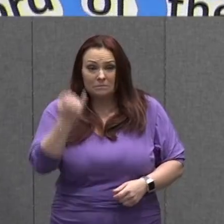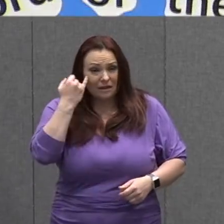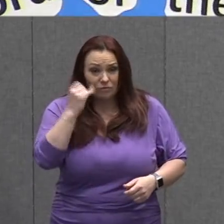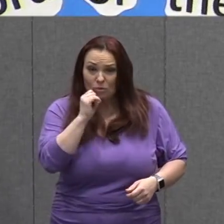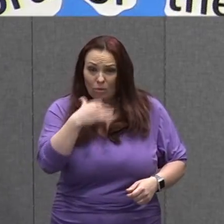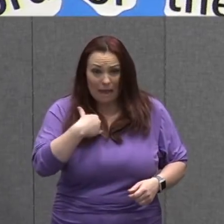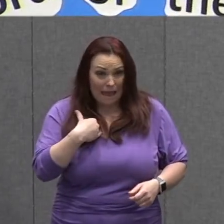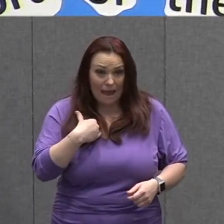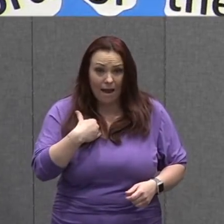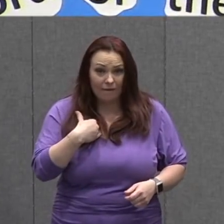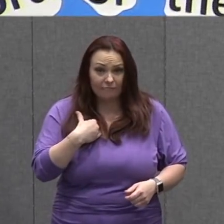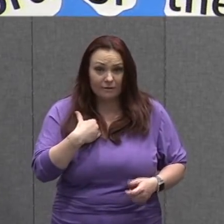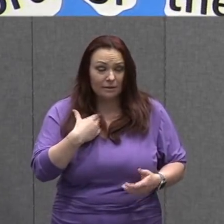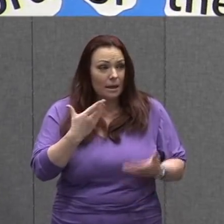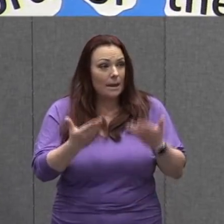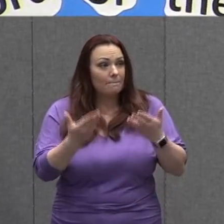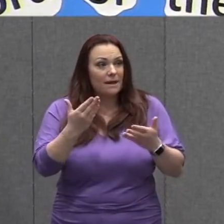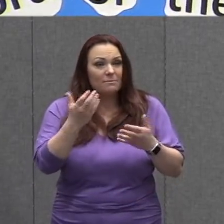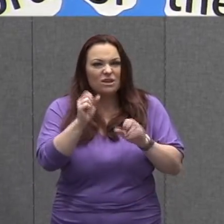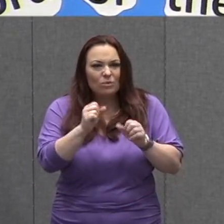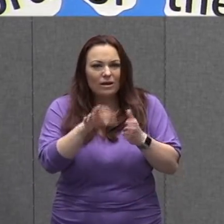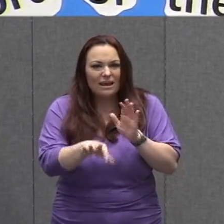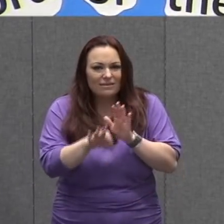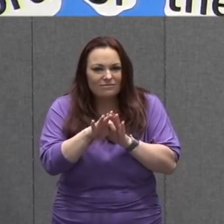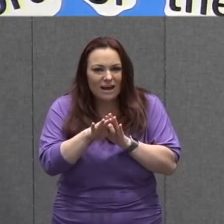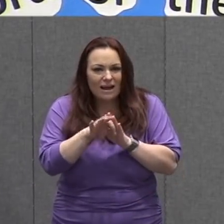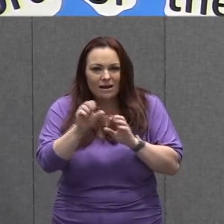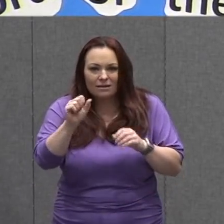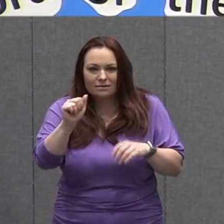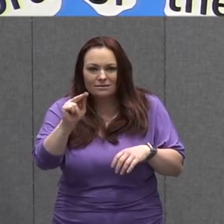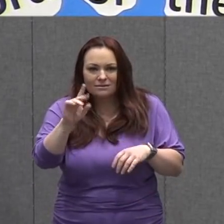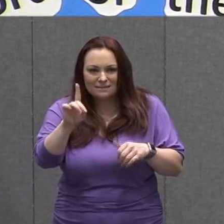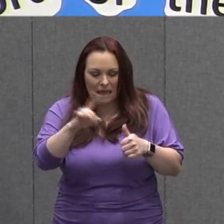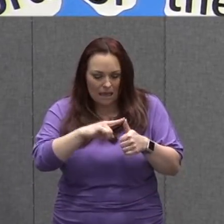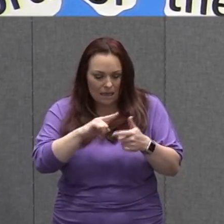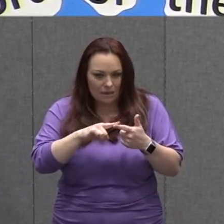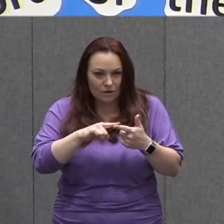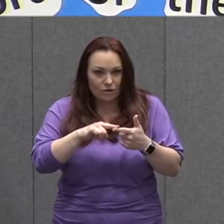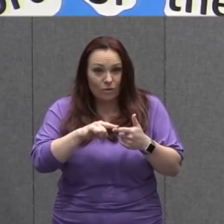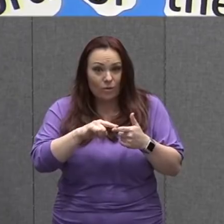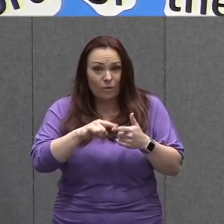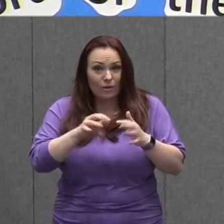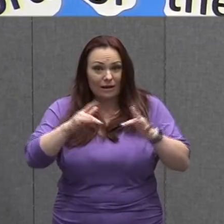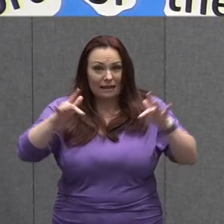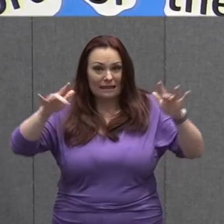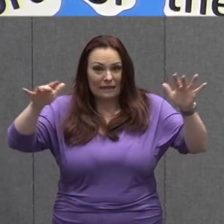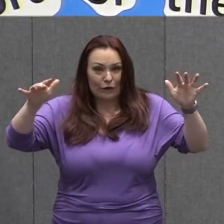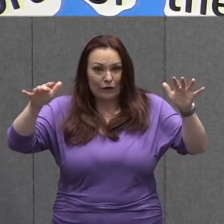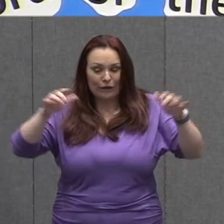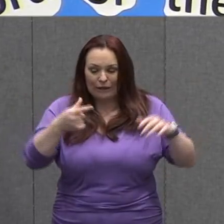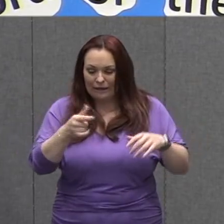you can maybe find really small pieces of sand or maybe even glitter. Ooh, that'd be kind of messy.